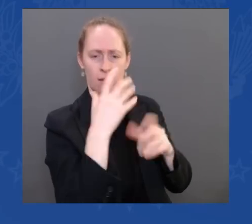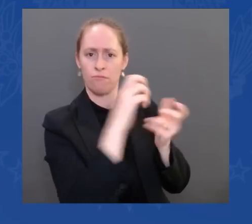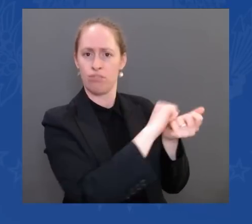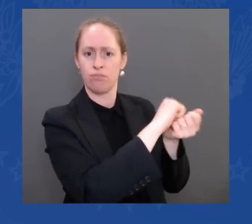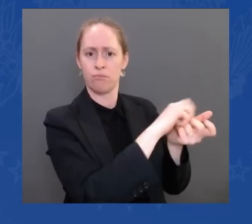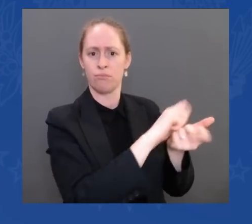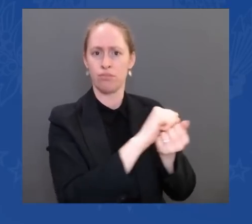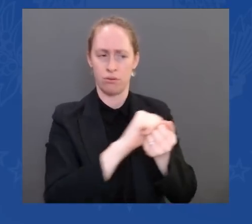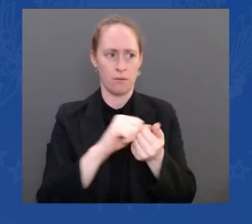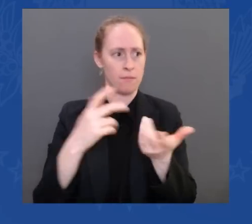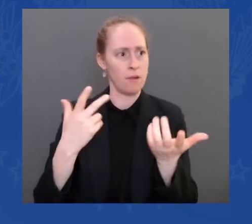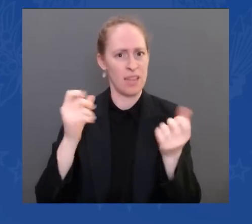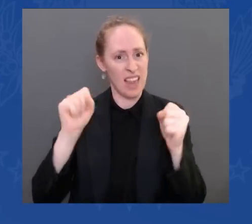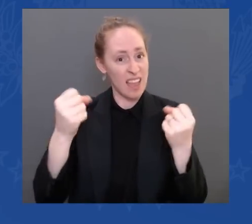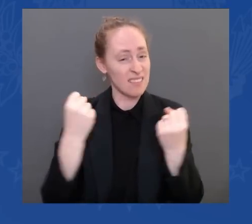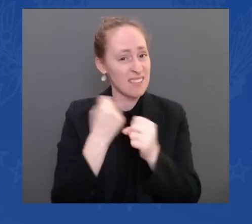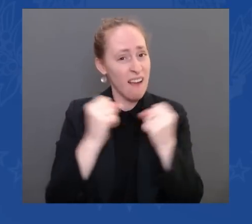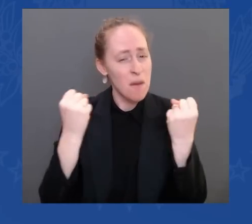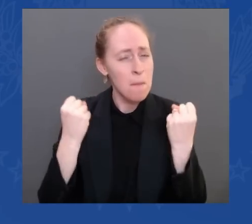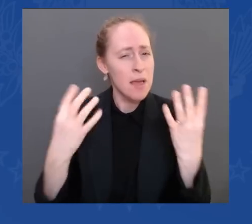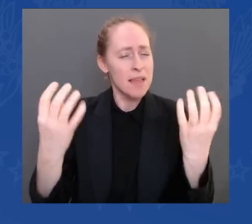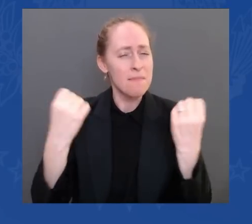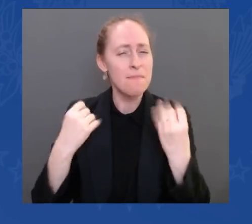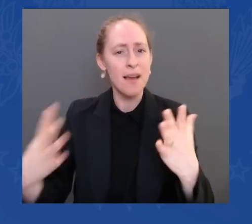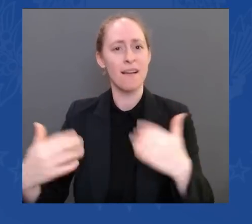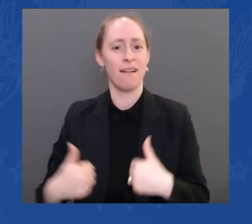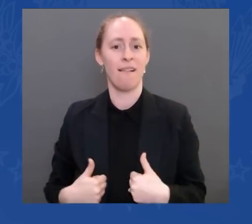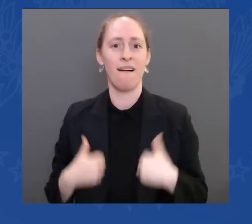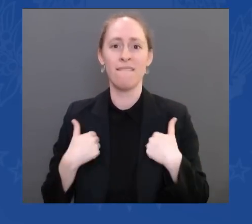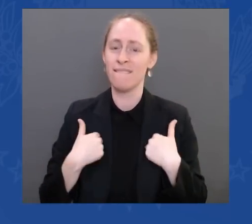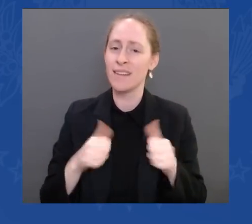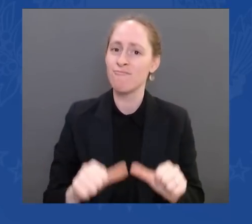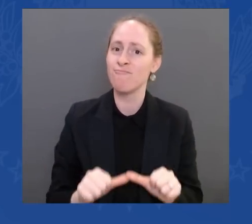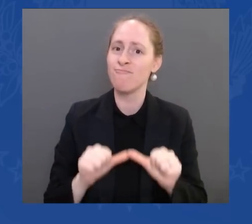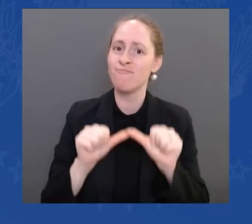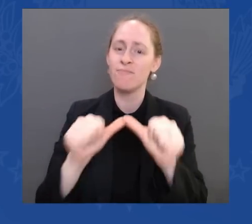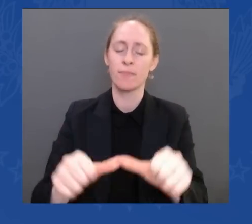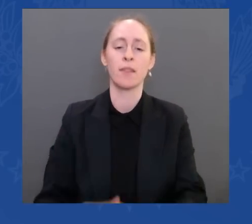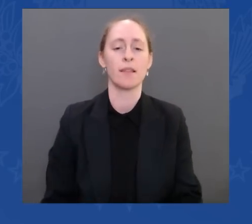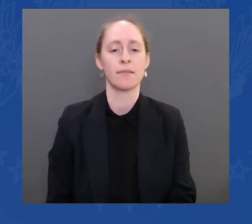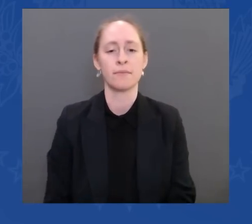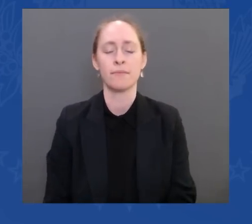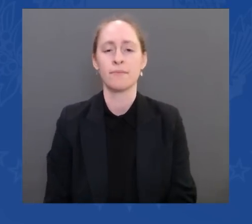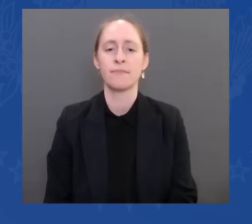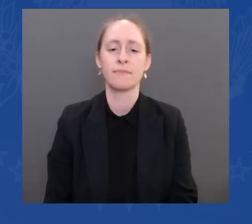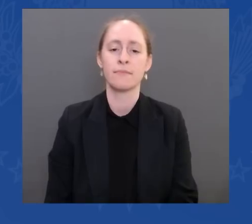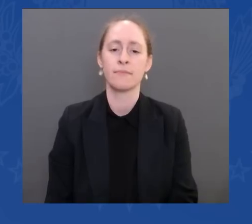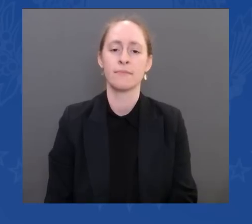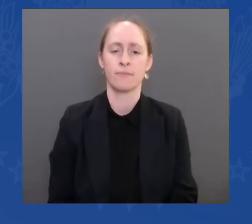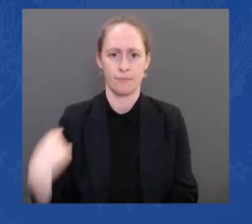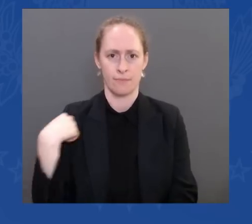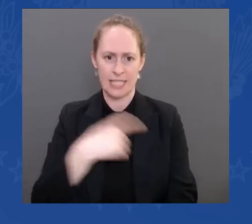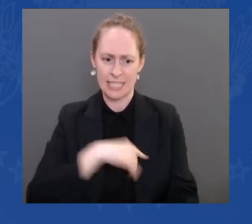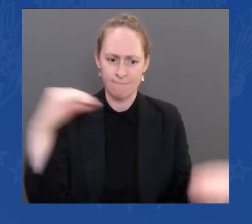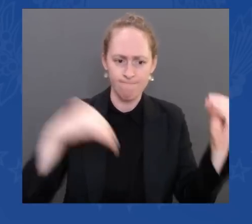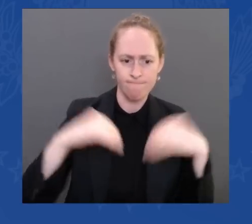But we built the weapons and the equipment that helped defend freedom and sovereignty in Europe years ago. But that's true again today.